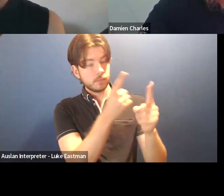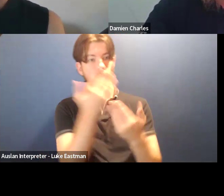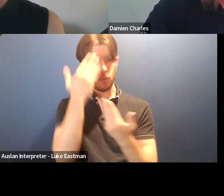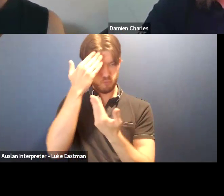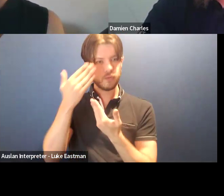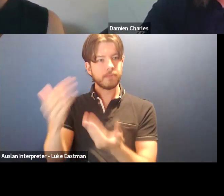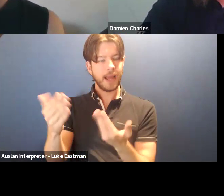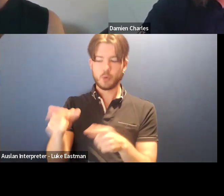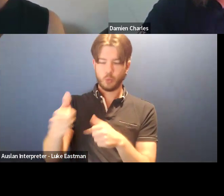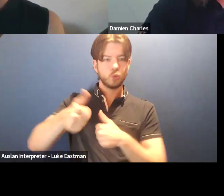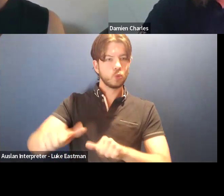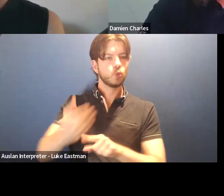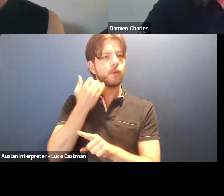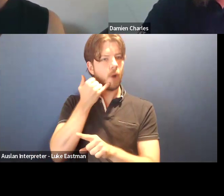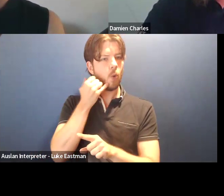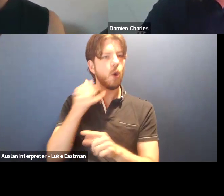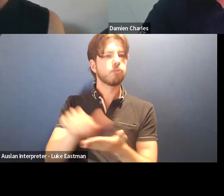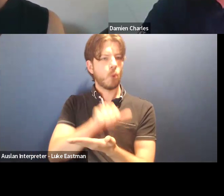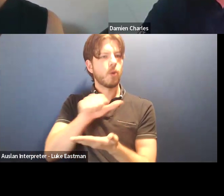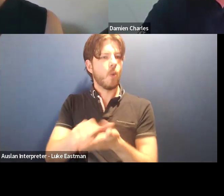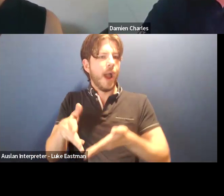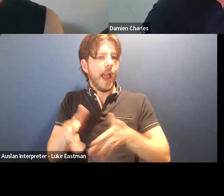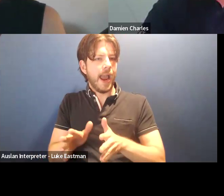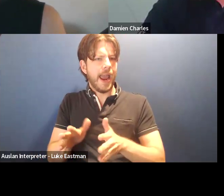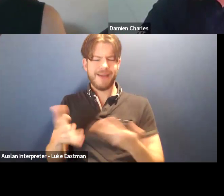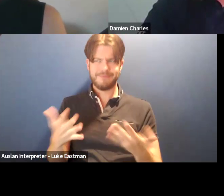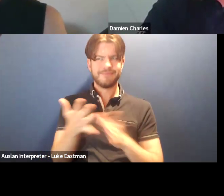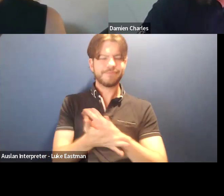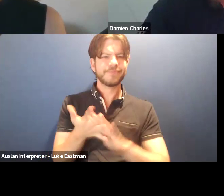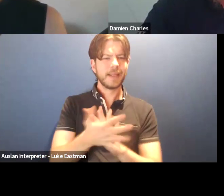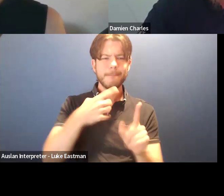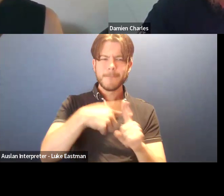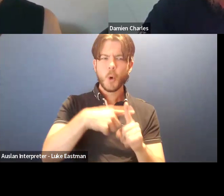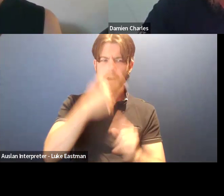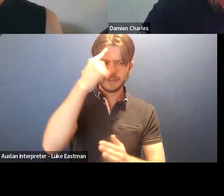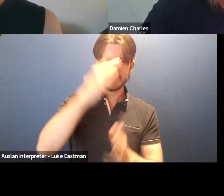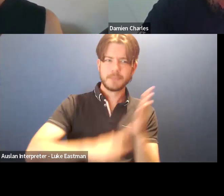and that really helped to build a